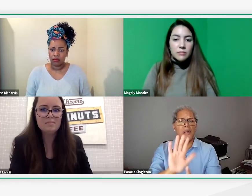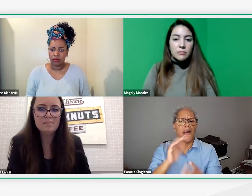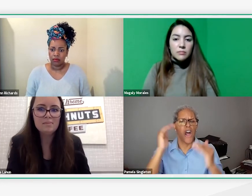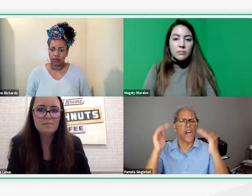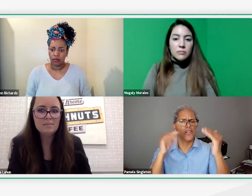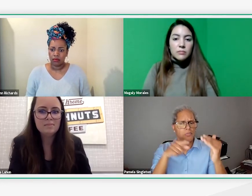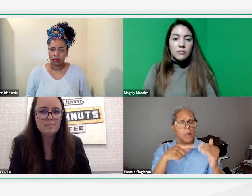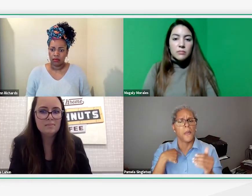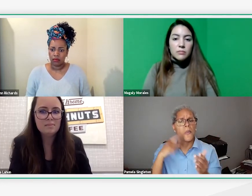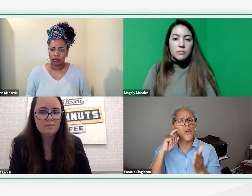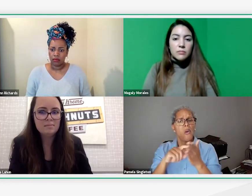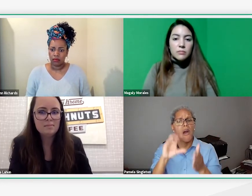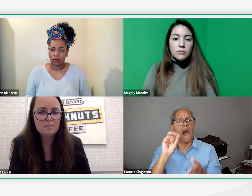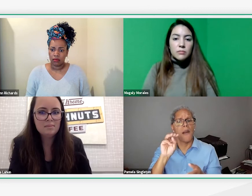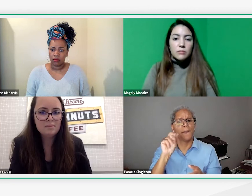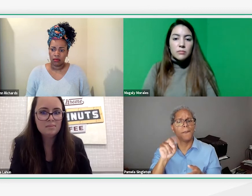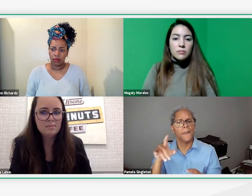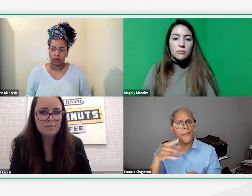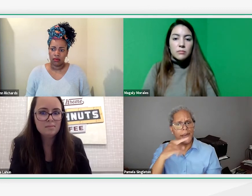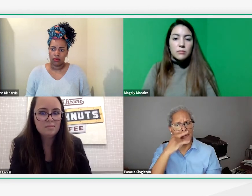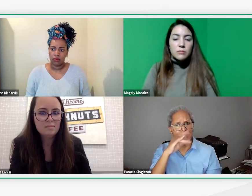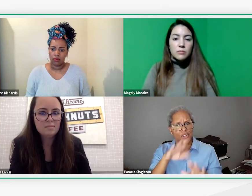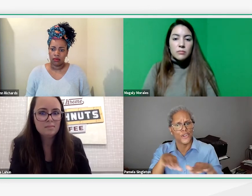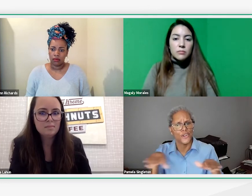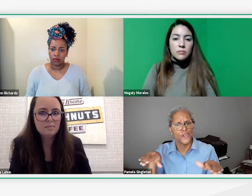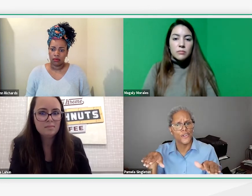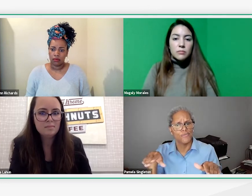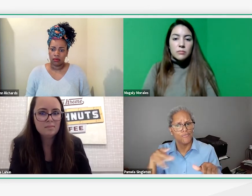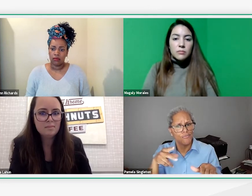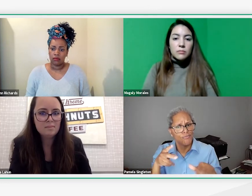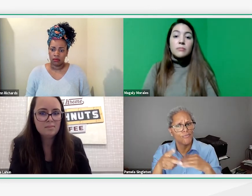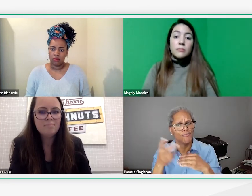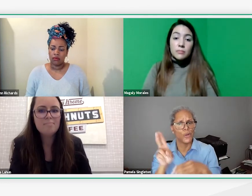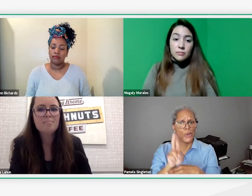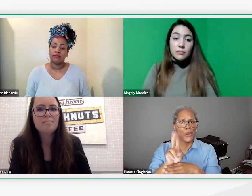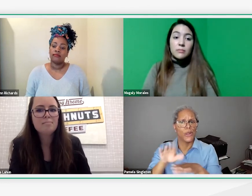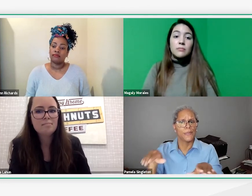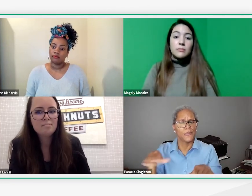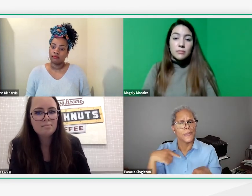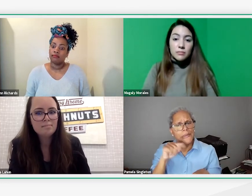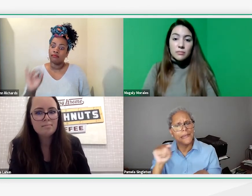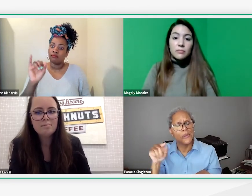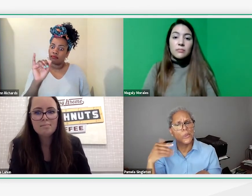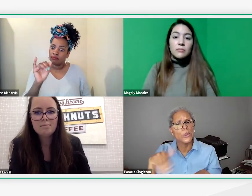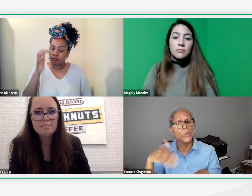Masha, I'm noticing this is very common with children too,